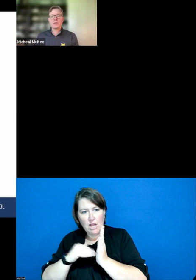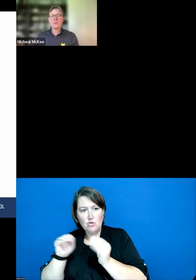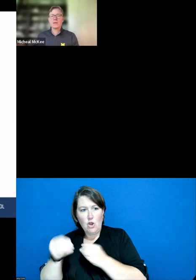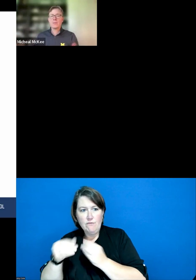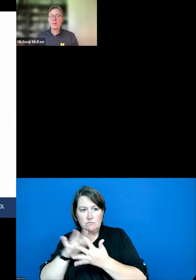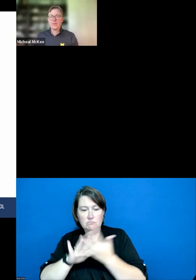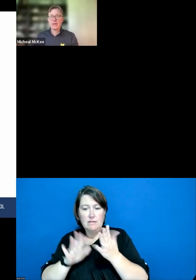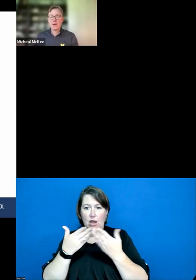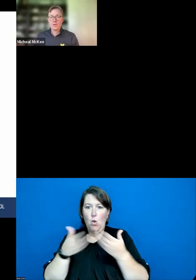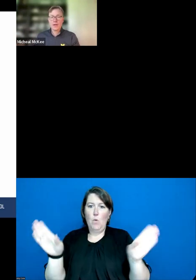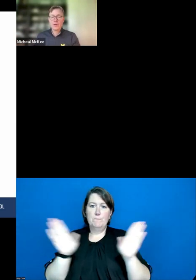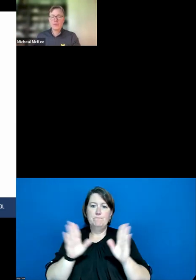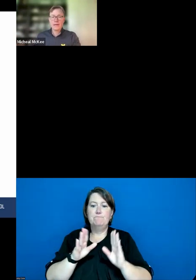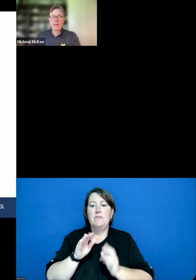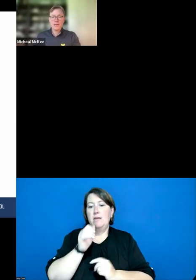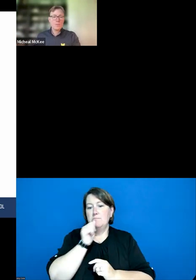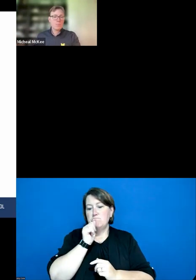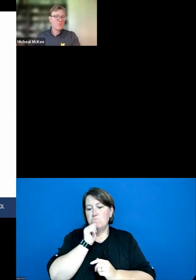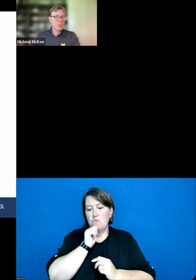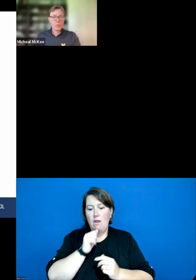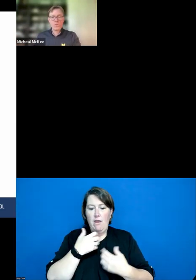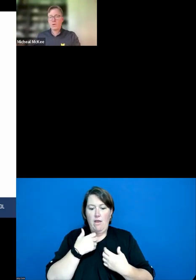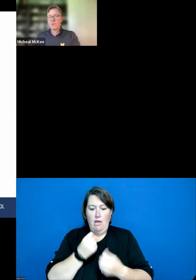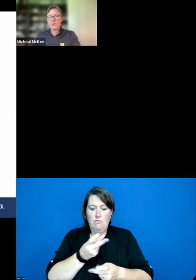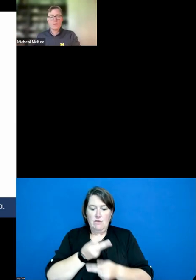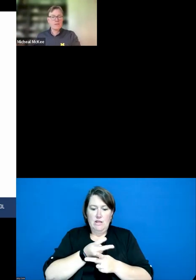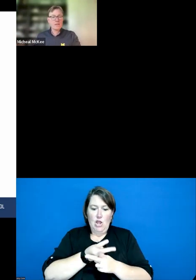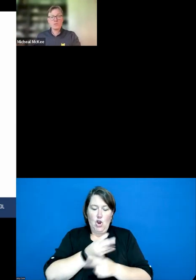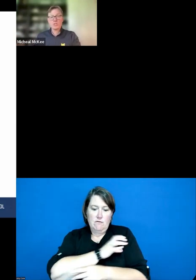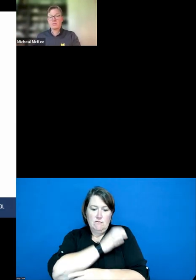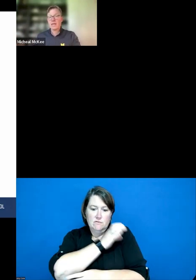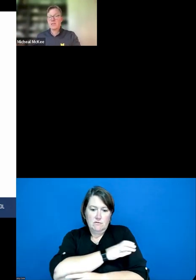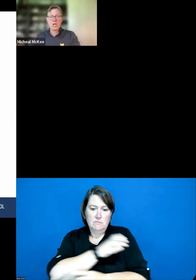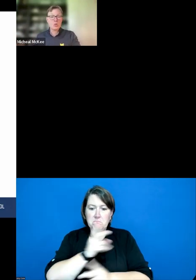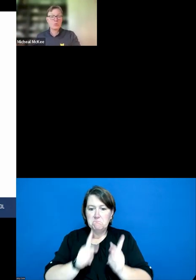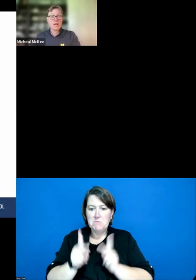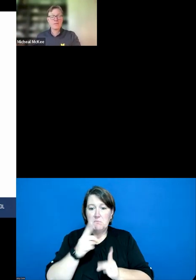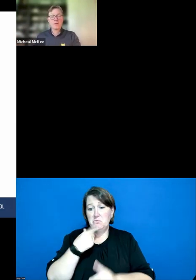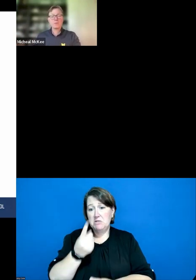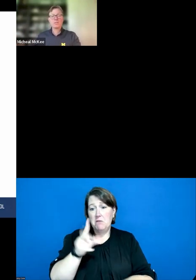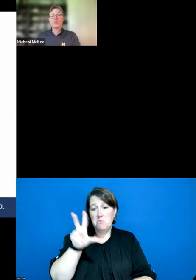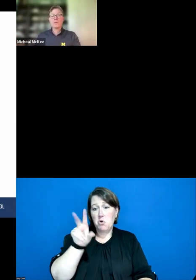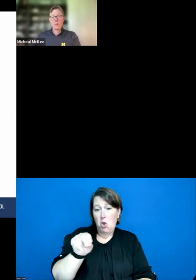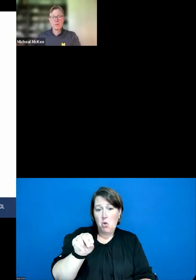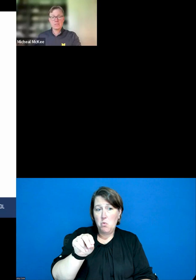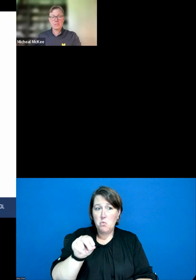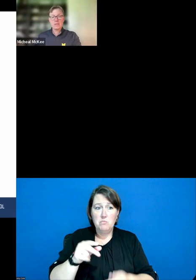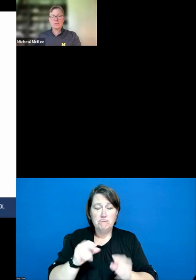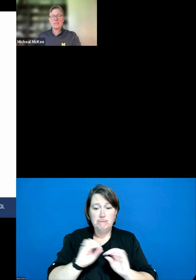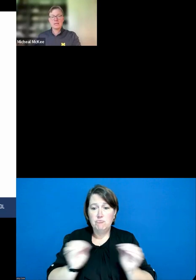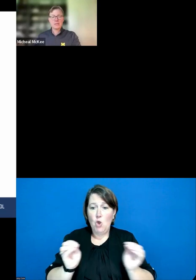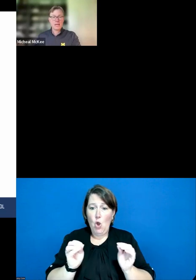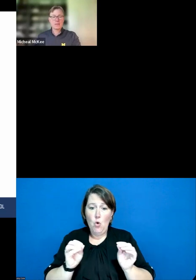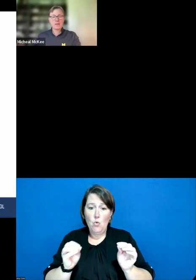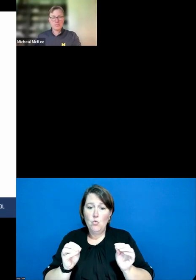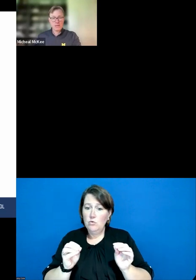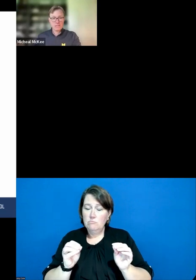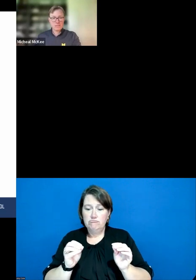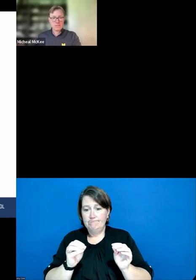So in a private health care clinic before often they would just say no, and there was no recourse to get that address.